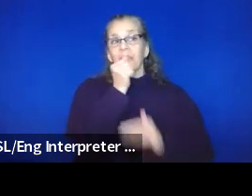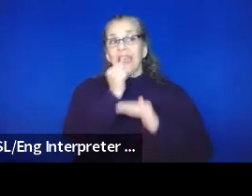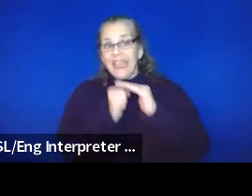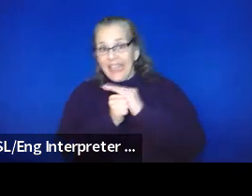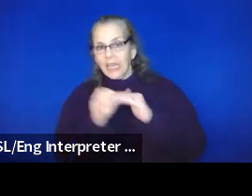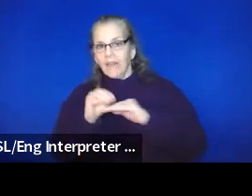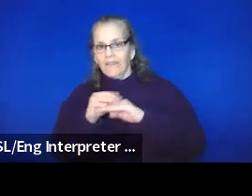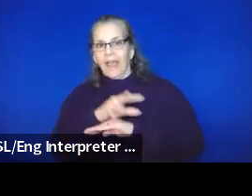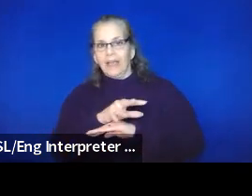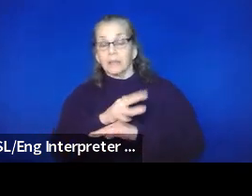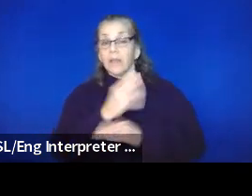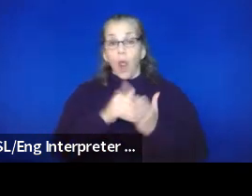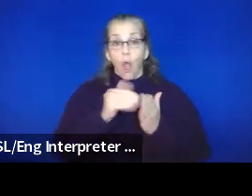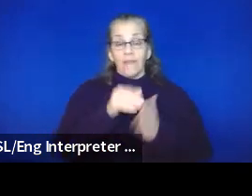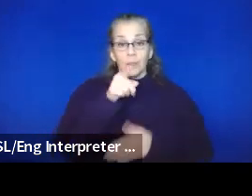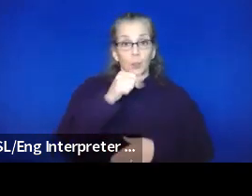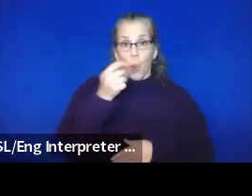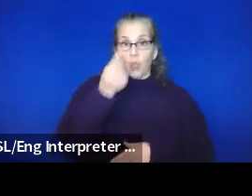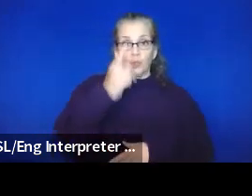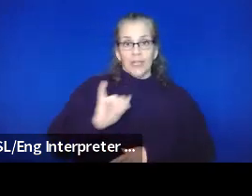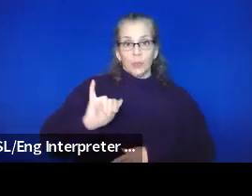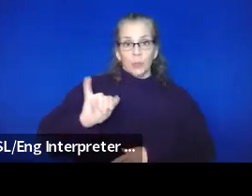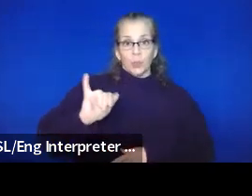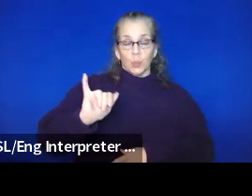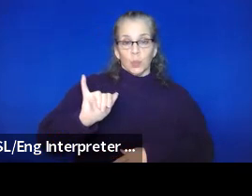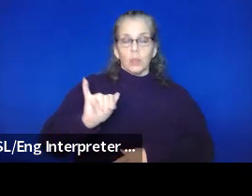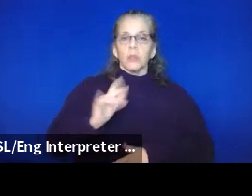neither do you. So the underlying goal is to make the invisible